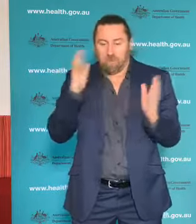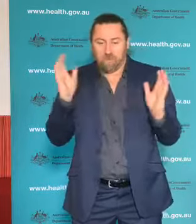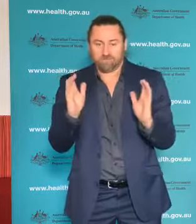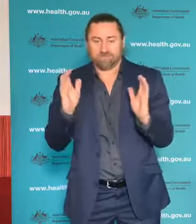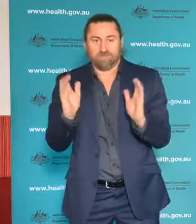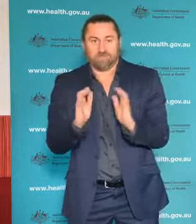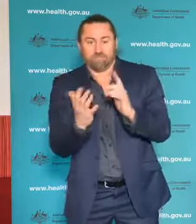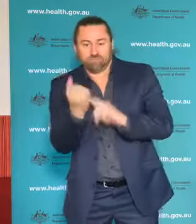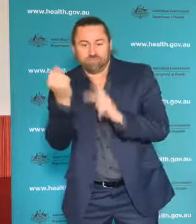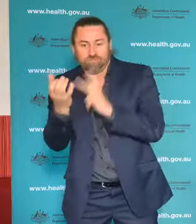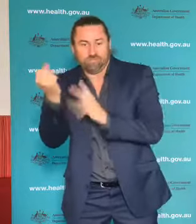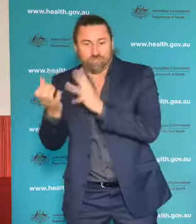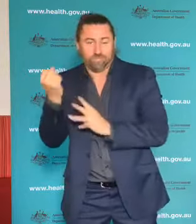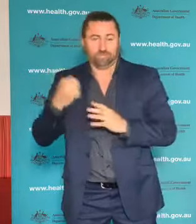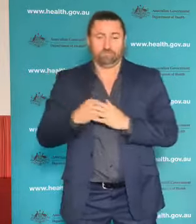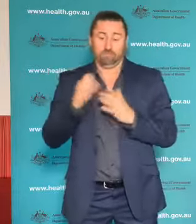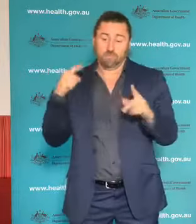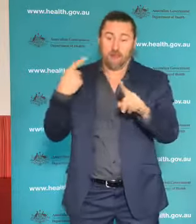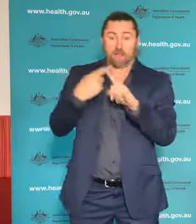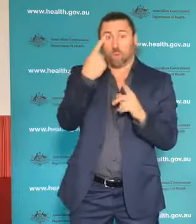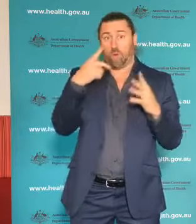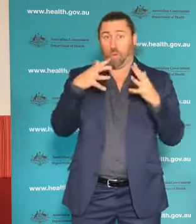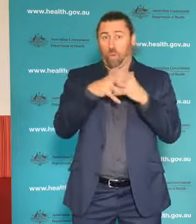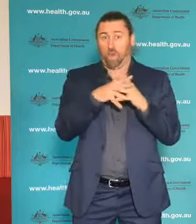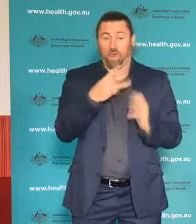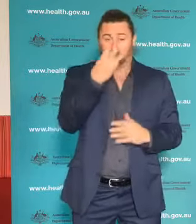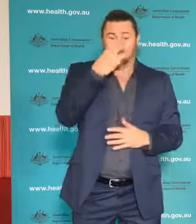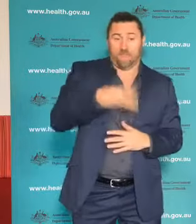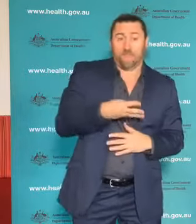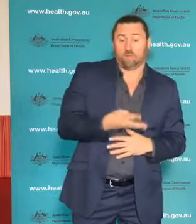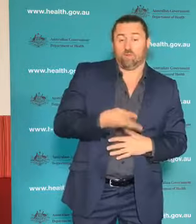Over the past week we've seen 3,352 people